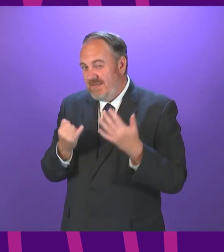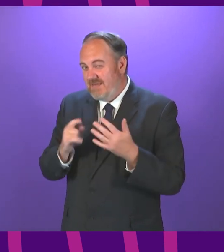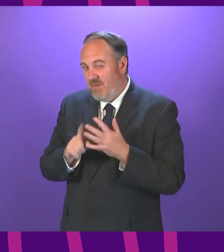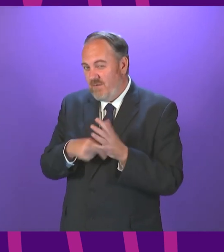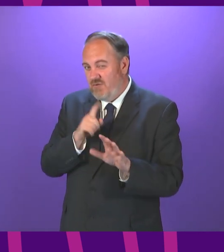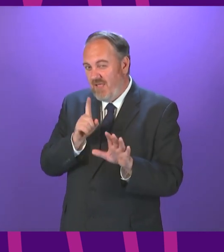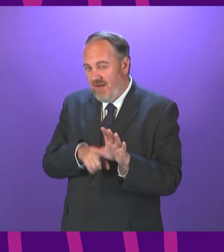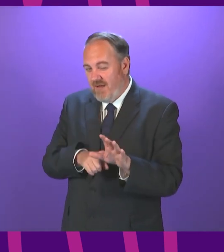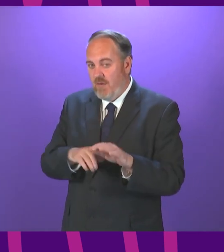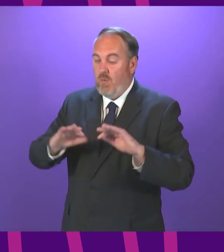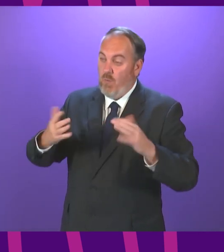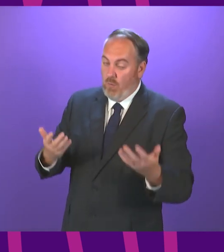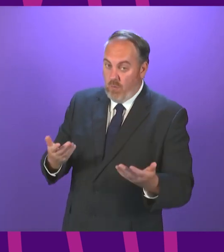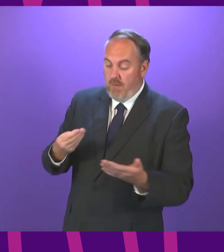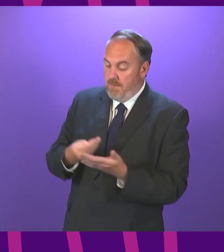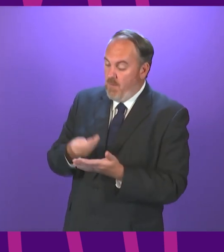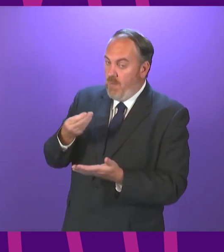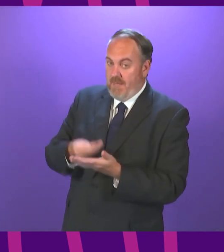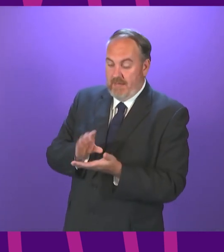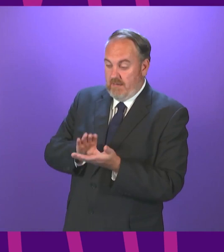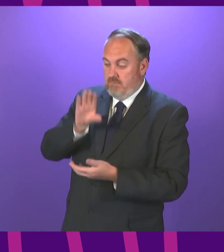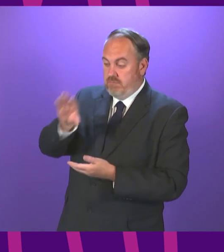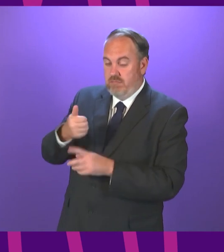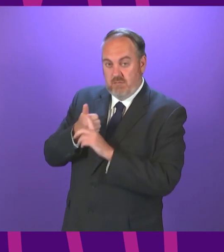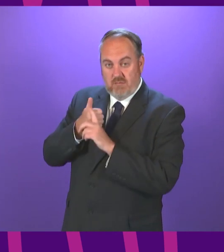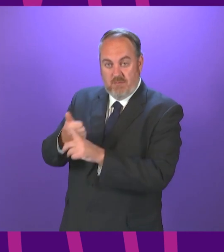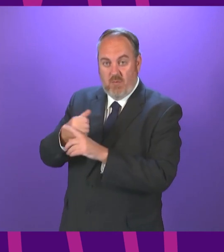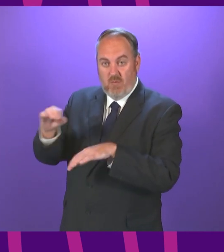financial package to save the industry from complete disaster?